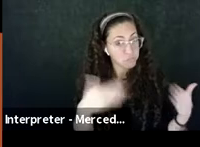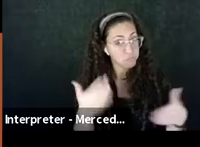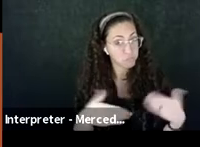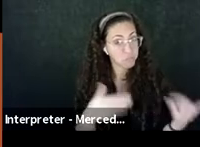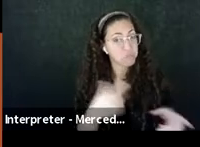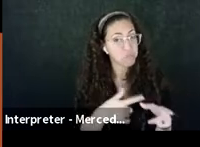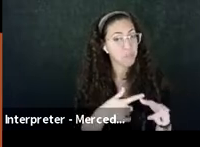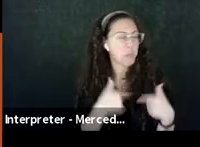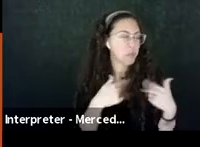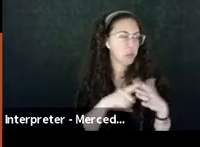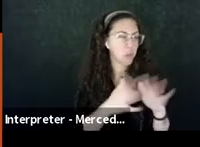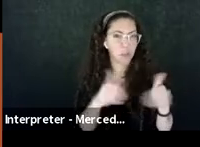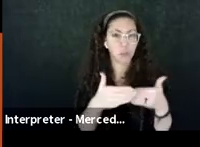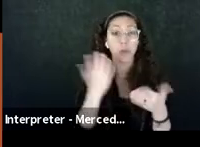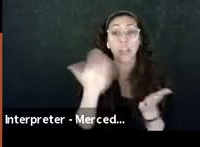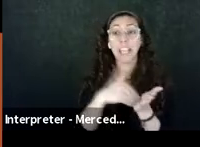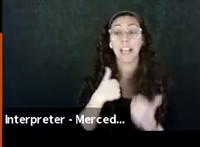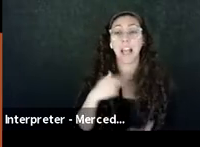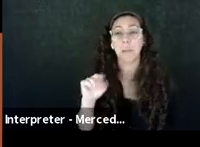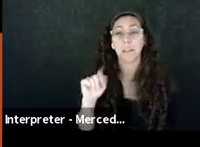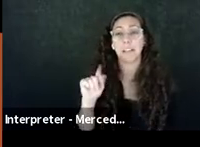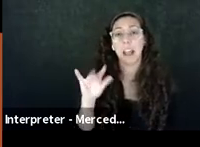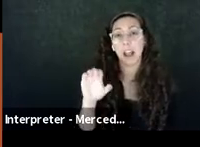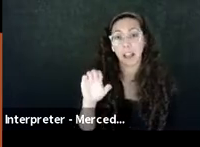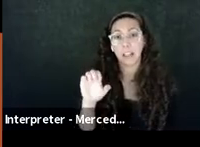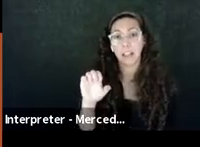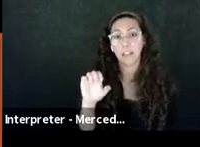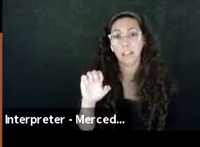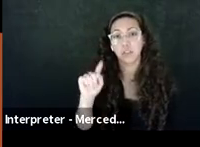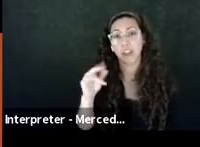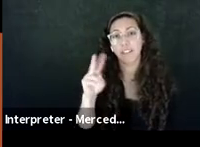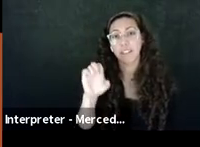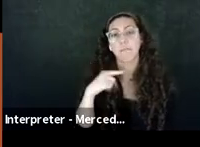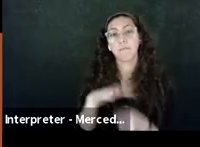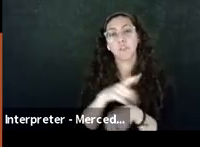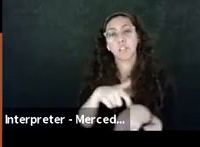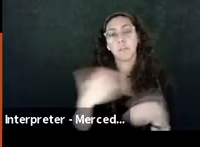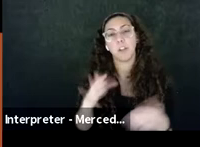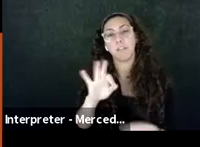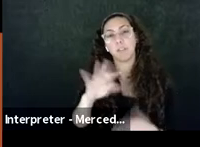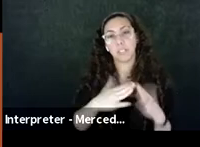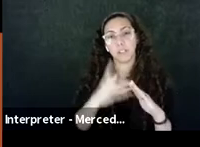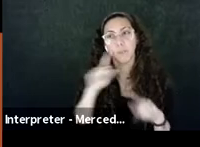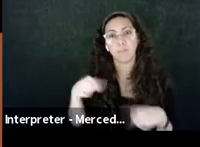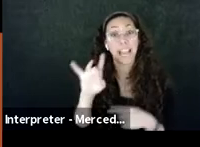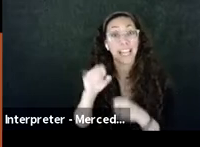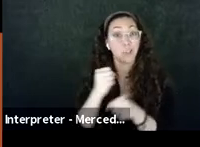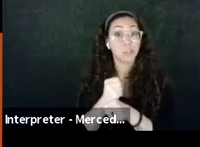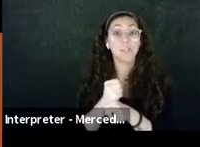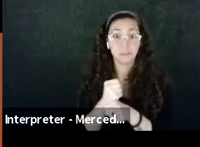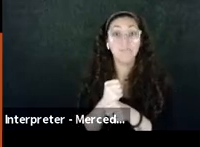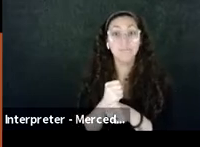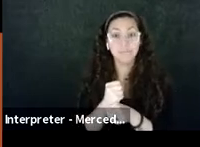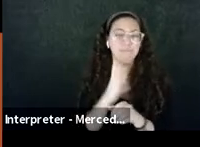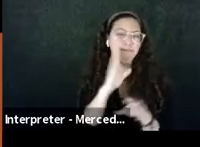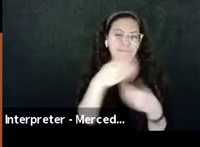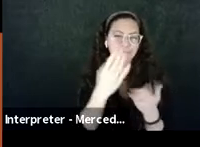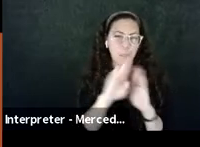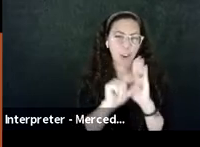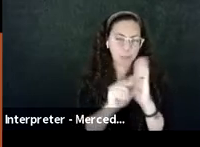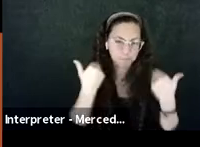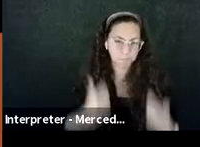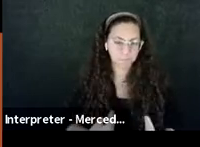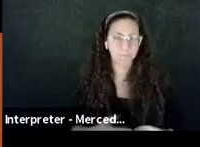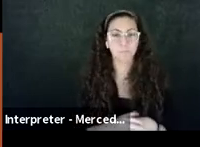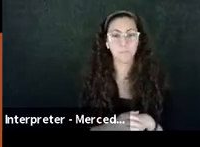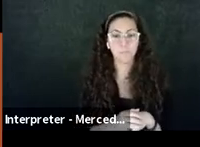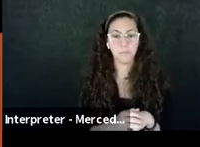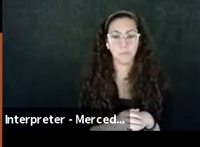Natalie Chavez: And so again, my name is Natalie Chavez and I have been a full time faculty member at Fresno City for the last eight years just to give you a little bit of background before we start this presentation today.